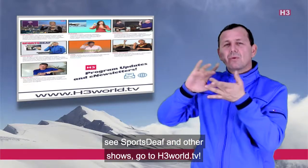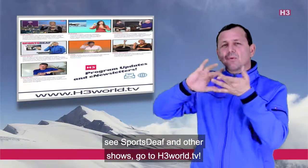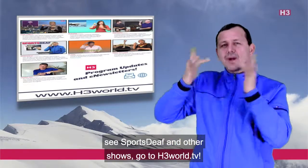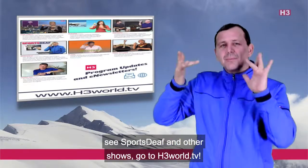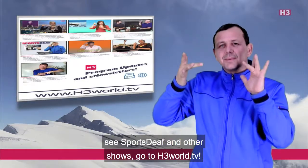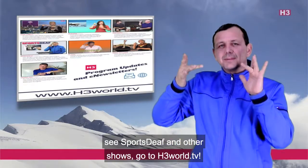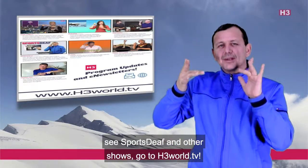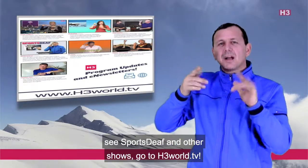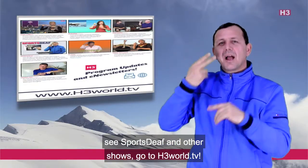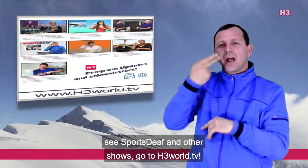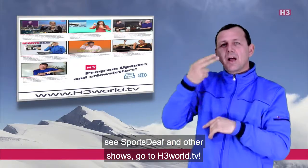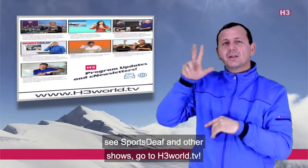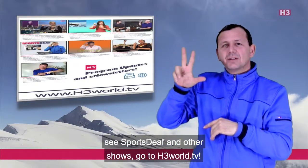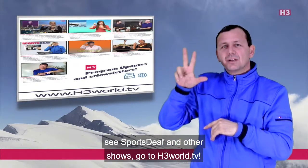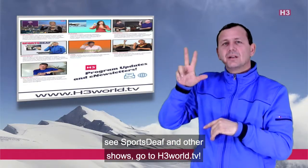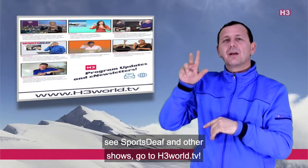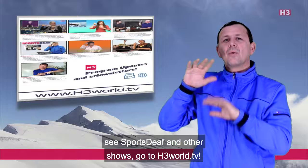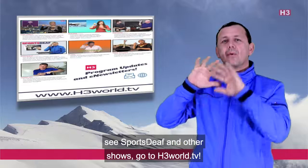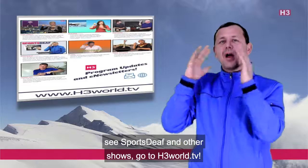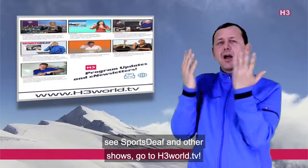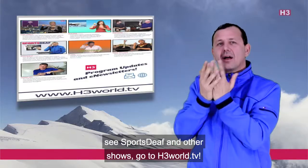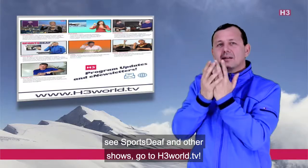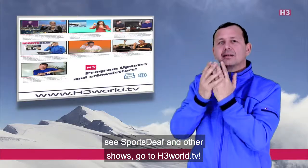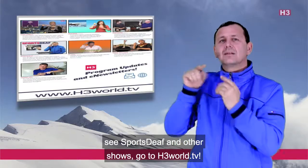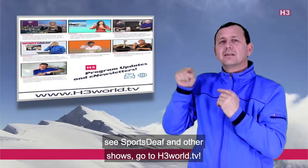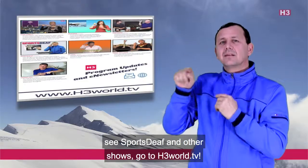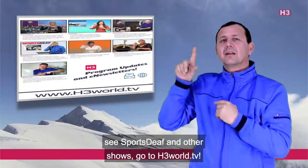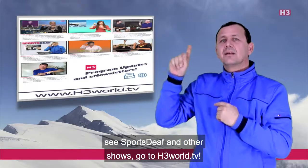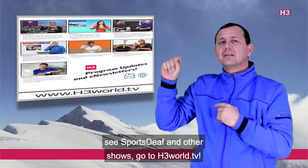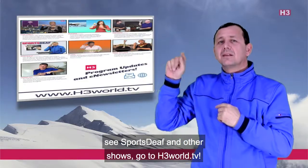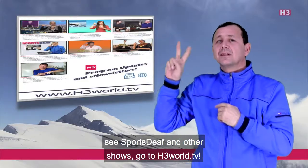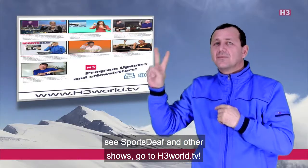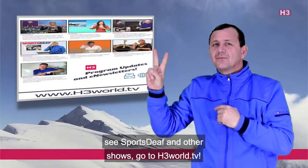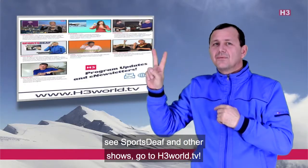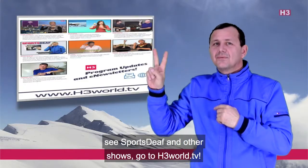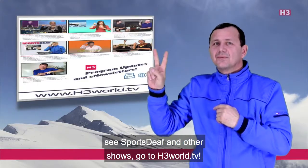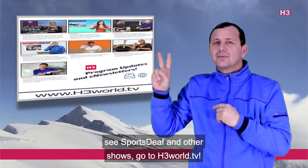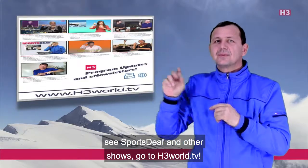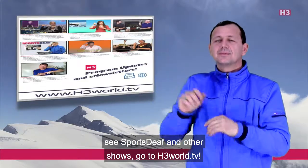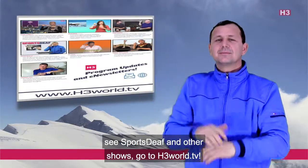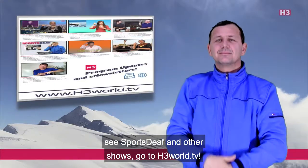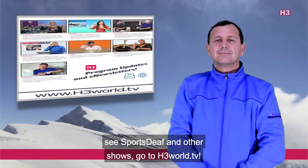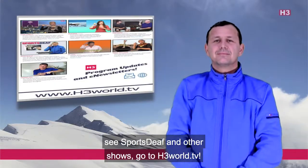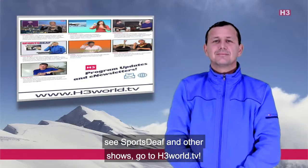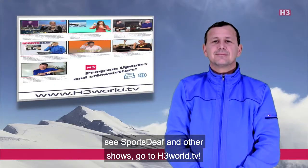see SportsDeaf and other shows, go to H3world.tv!